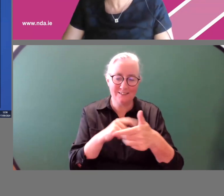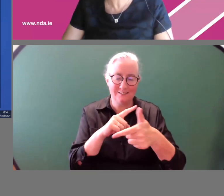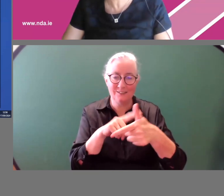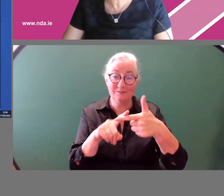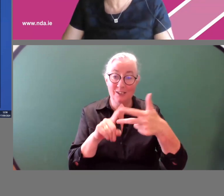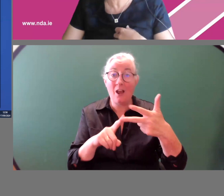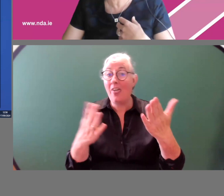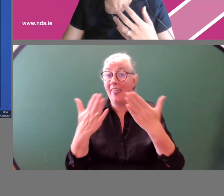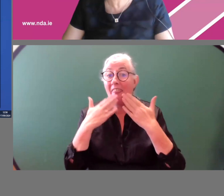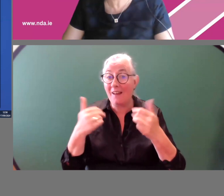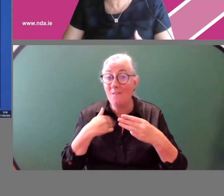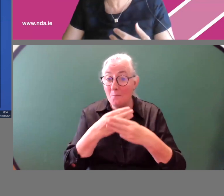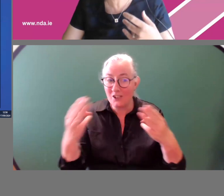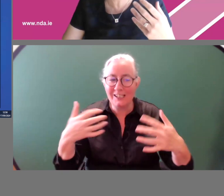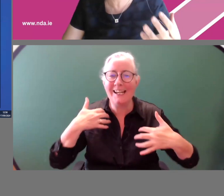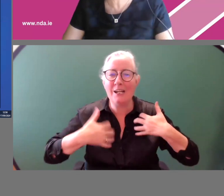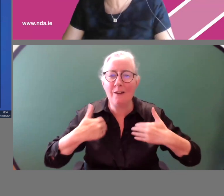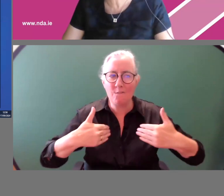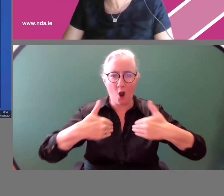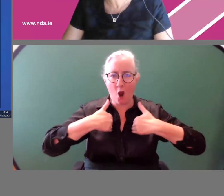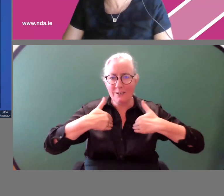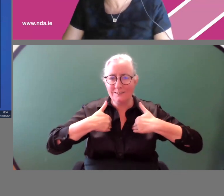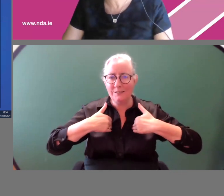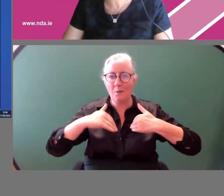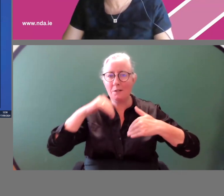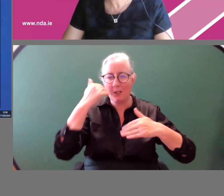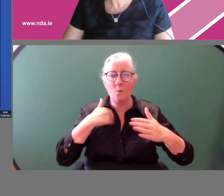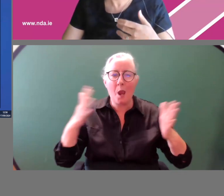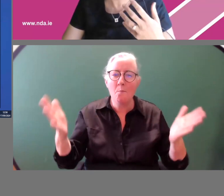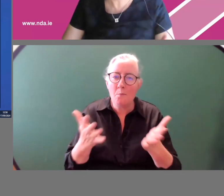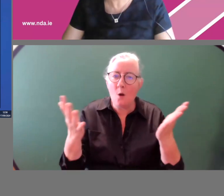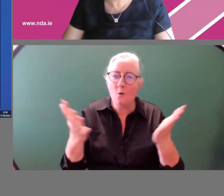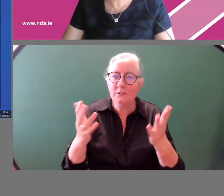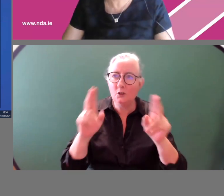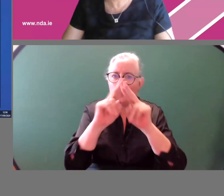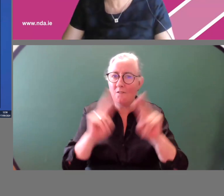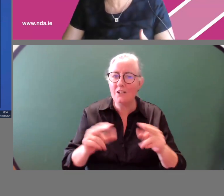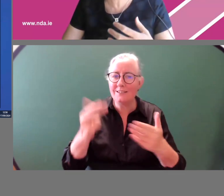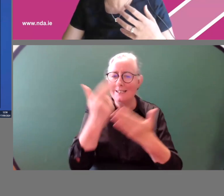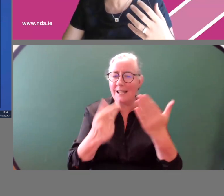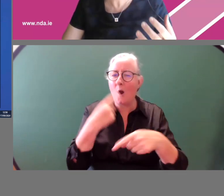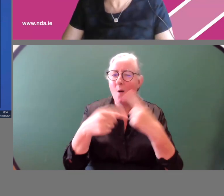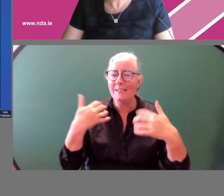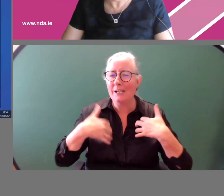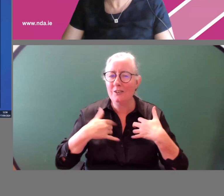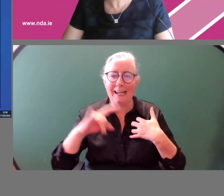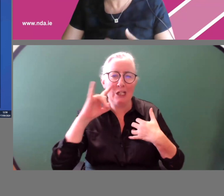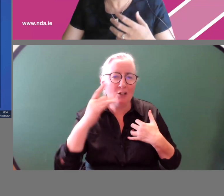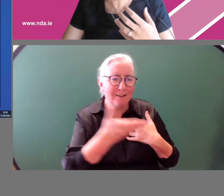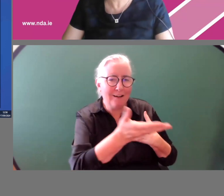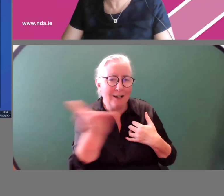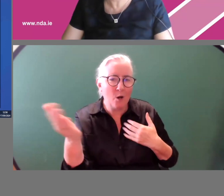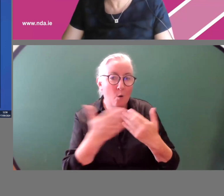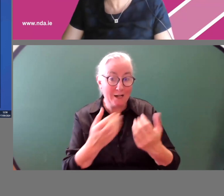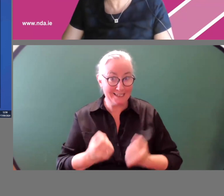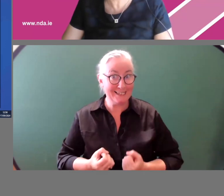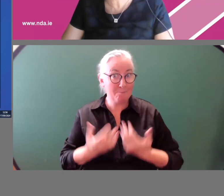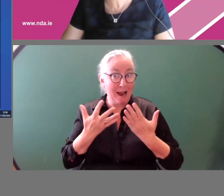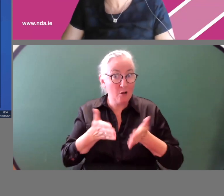you very much and it's always very interesting to hear what inspires and motivates the people